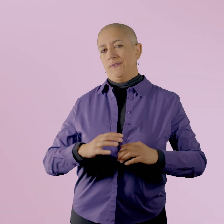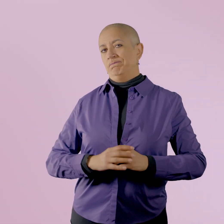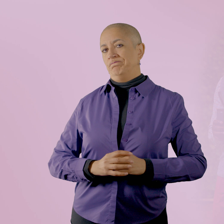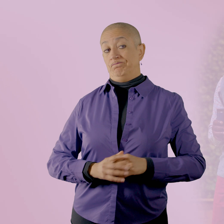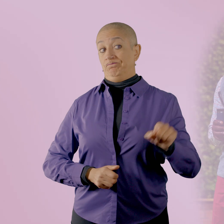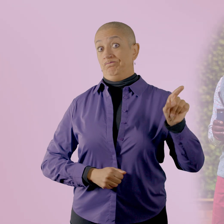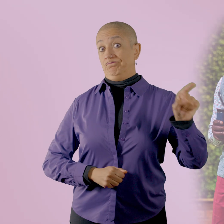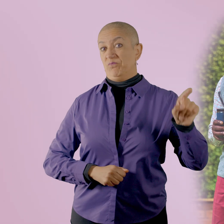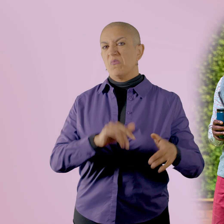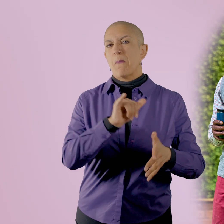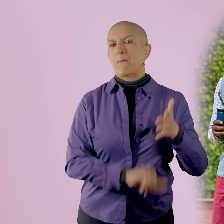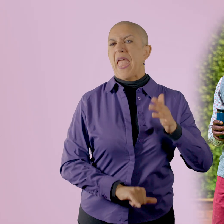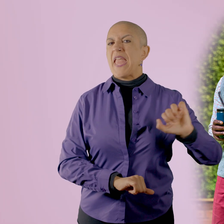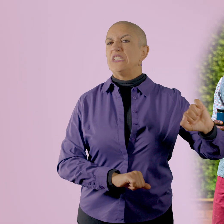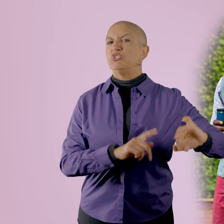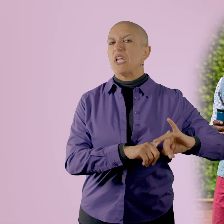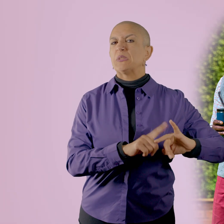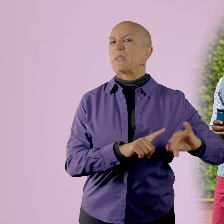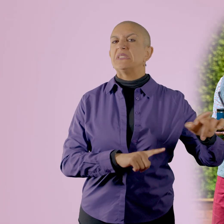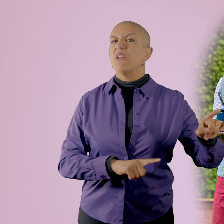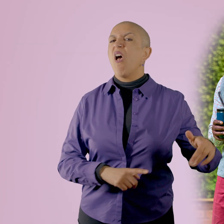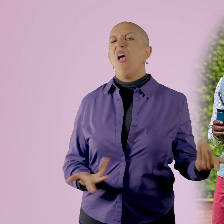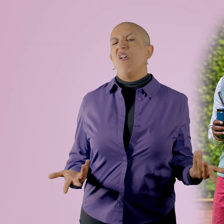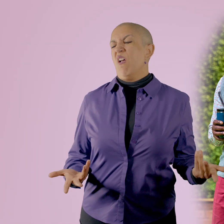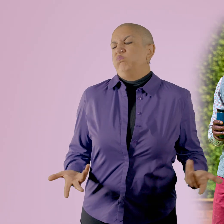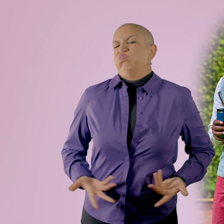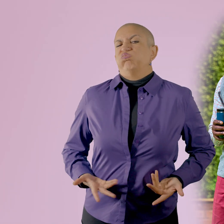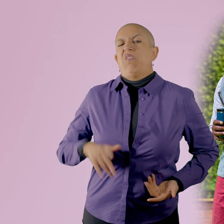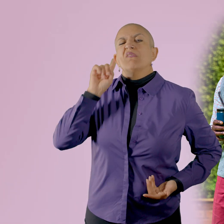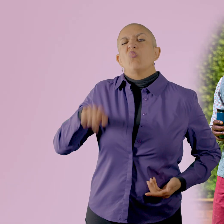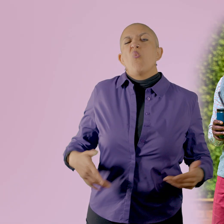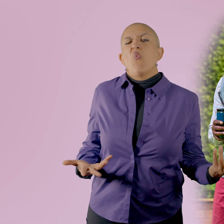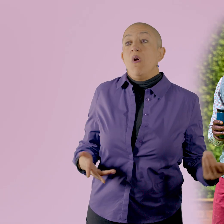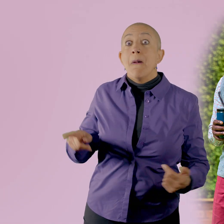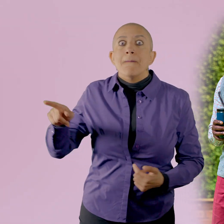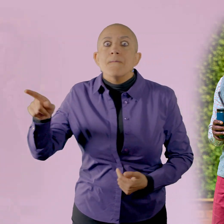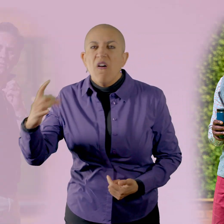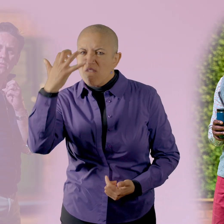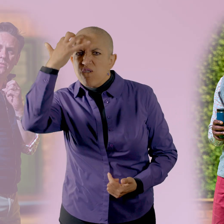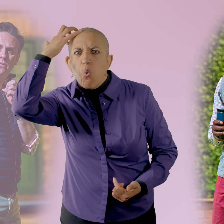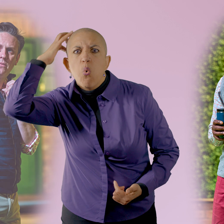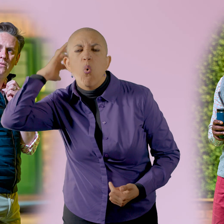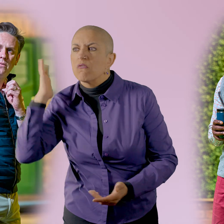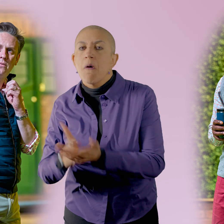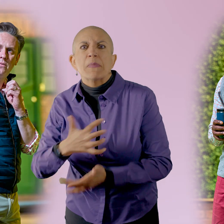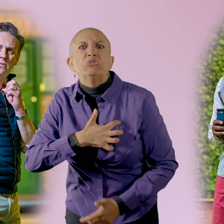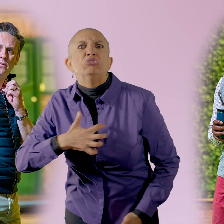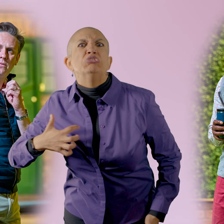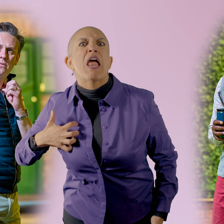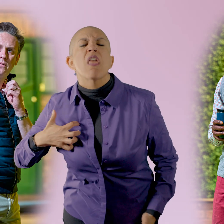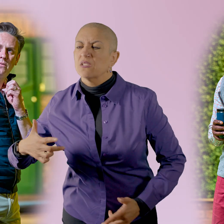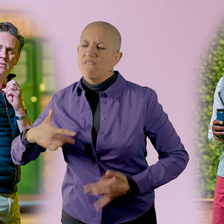Mr Page chooses to ignore them, but Mr Ford is very jealous.